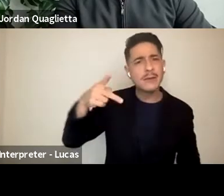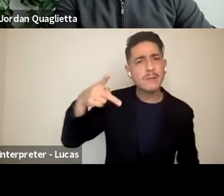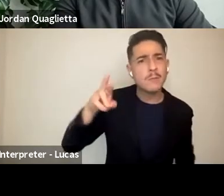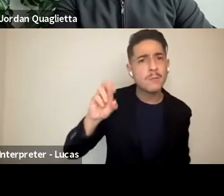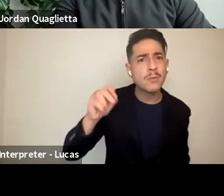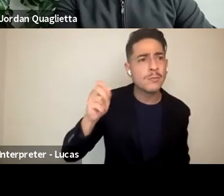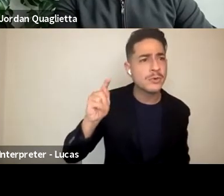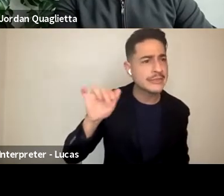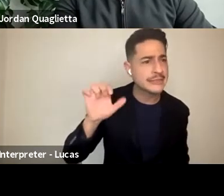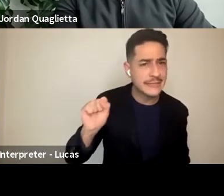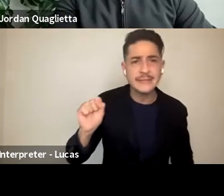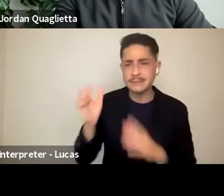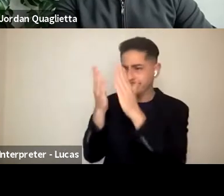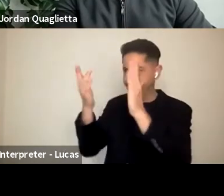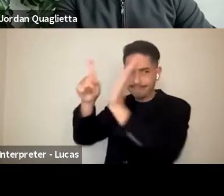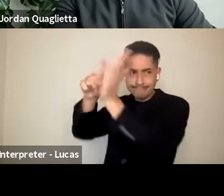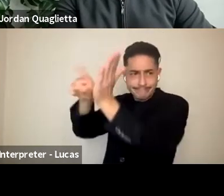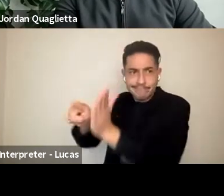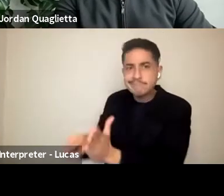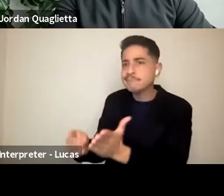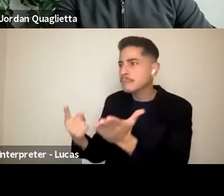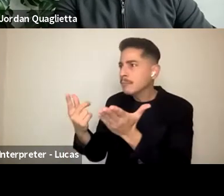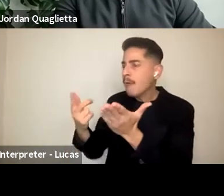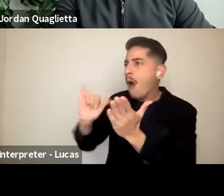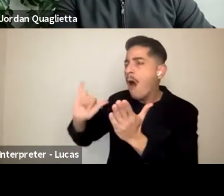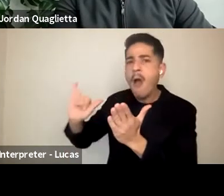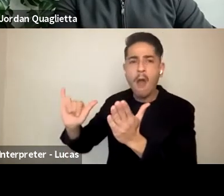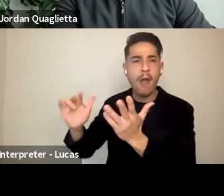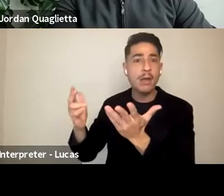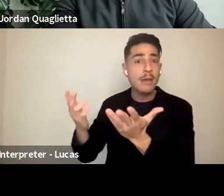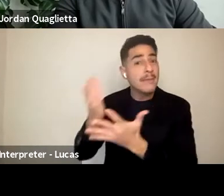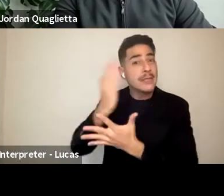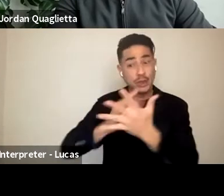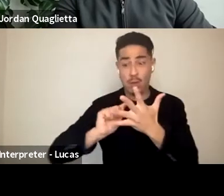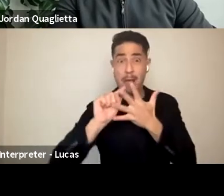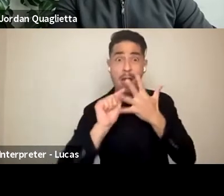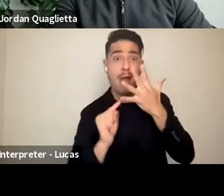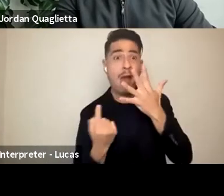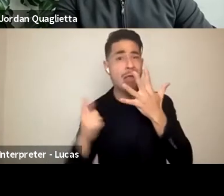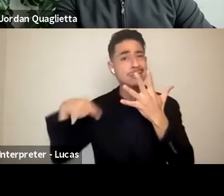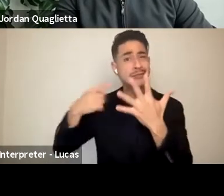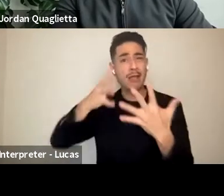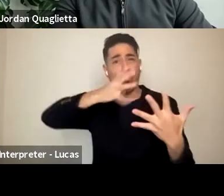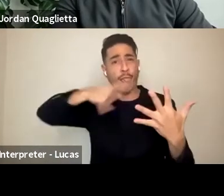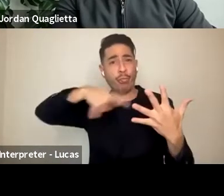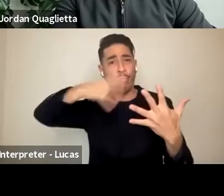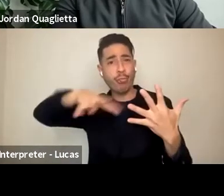You may find missed up opportunities in things that have been neglected for a long time, but are actually performing very well.